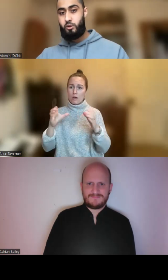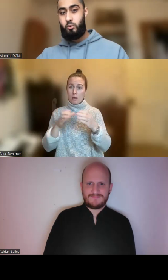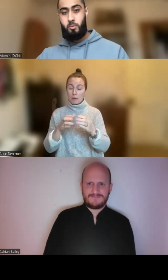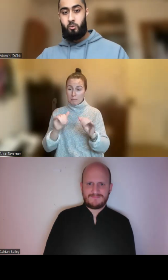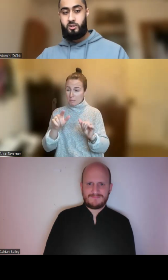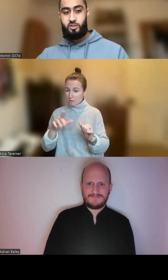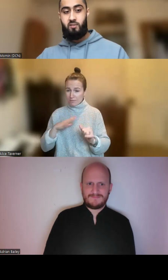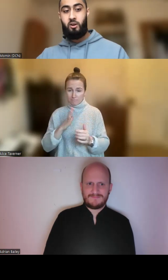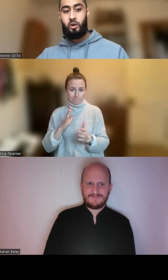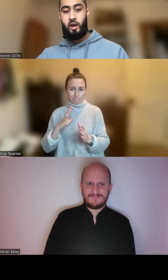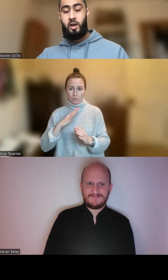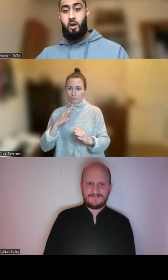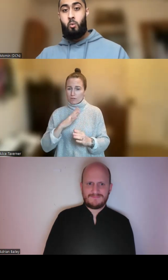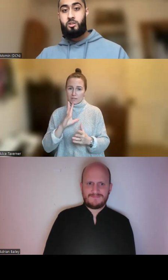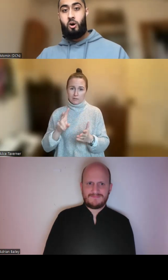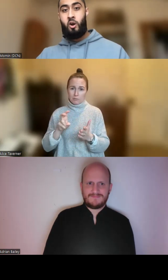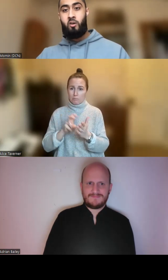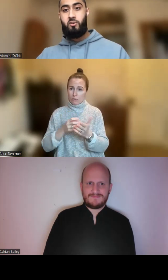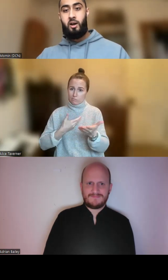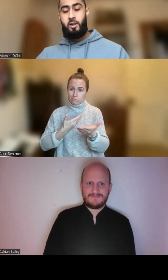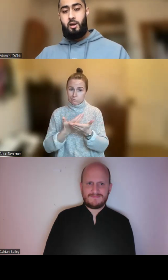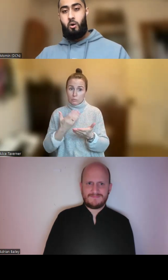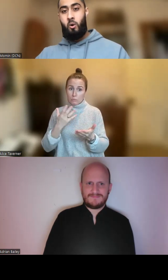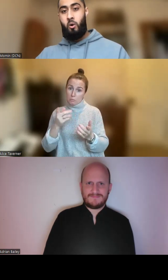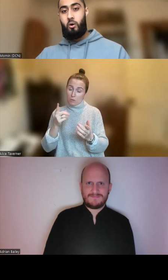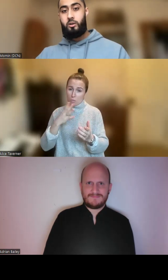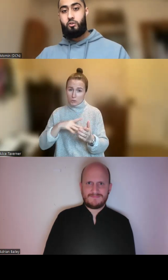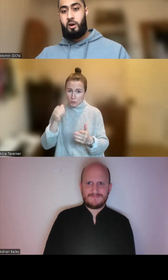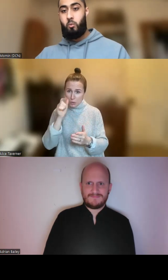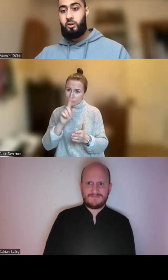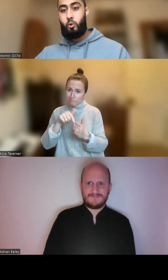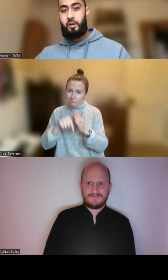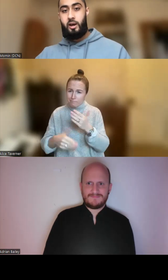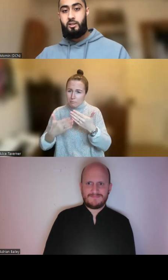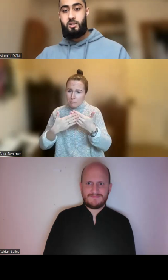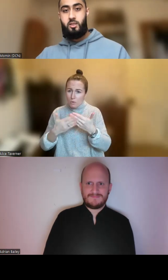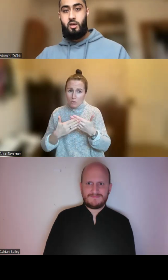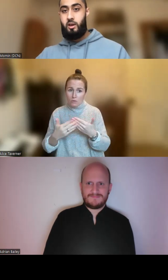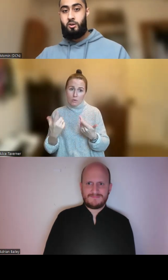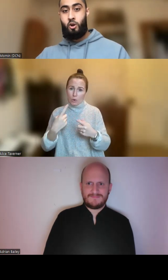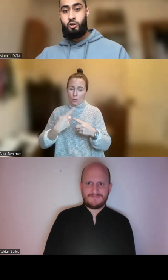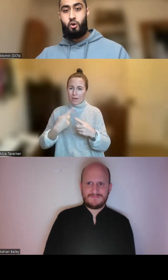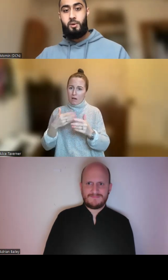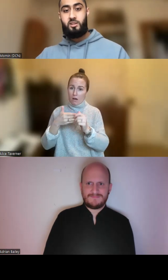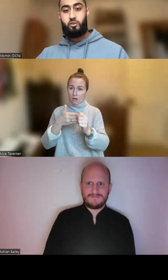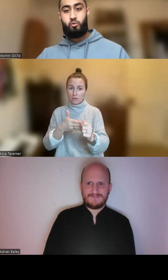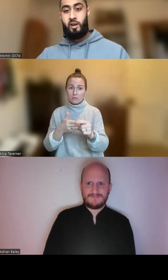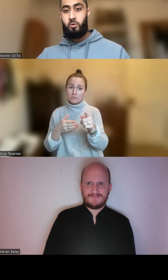but you might want to just have a look at what's on offer or you might want quick guides. The knowledge hub is great.